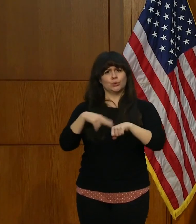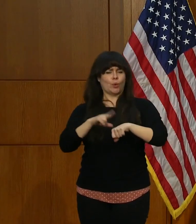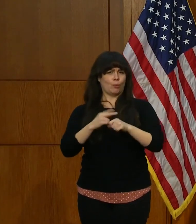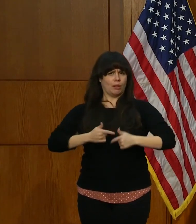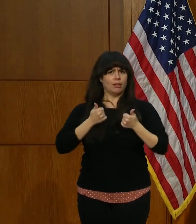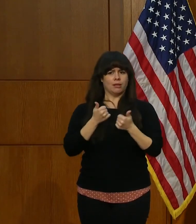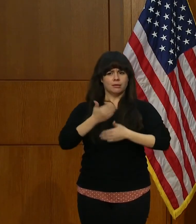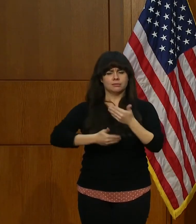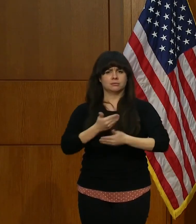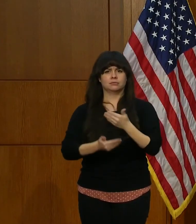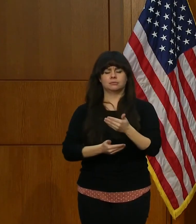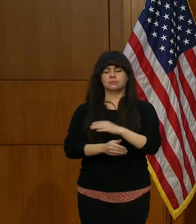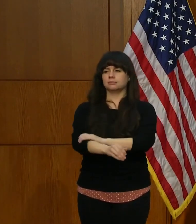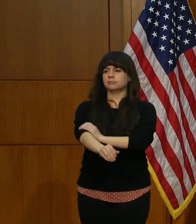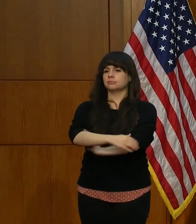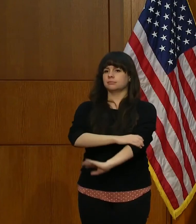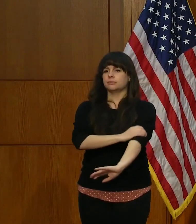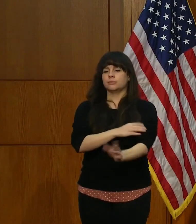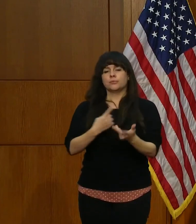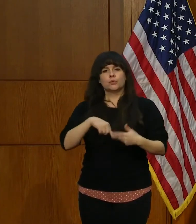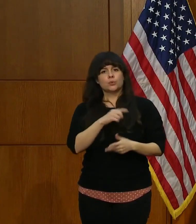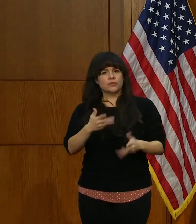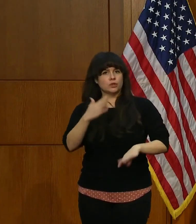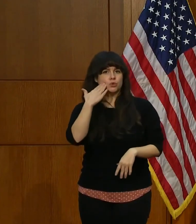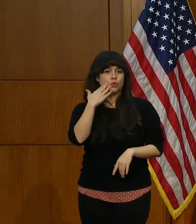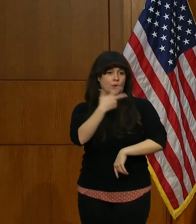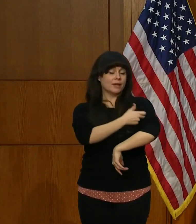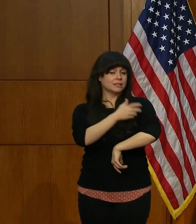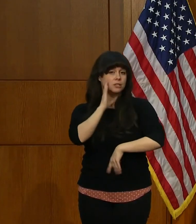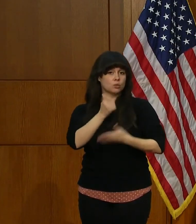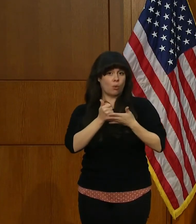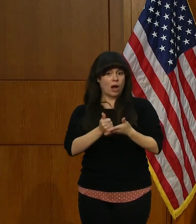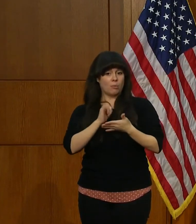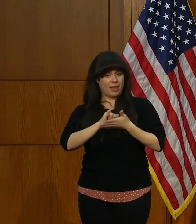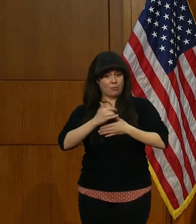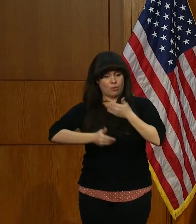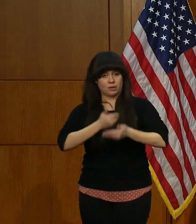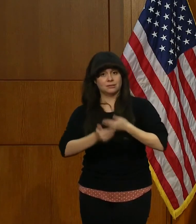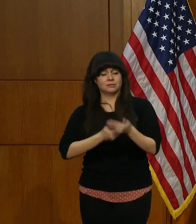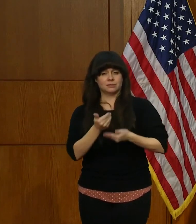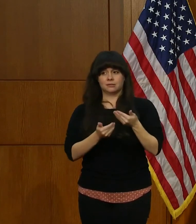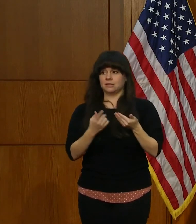COVID BEHIND US AND GET BACK TO